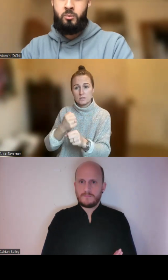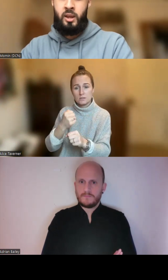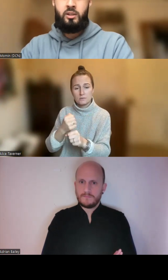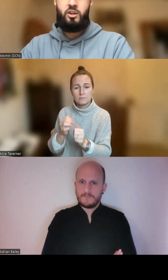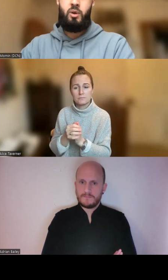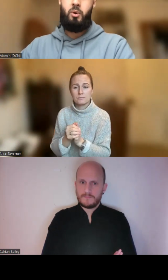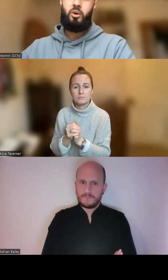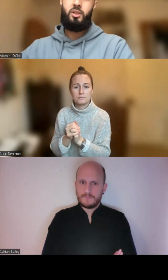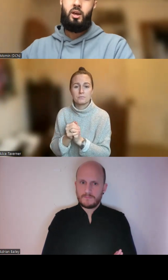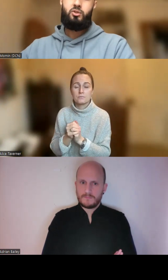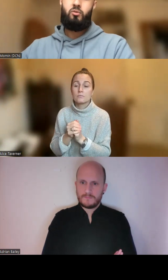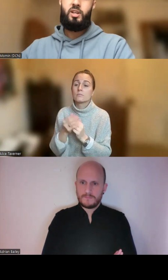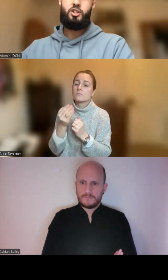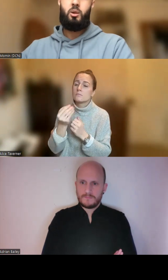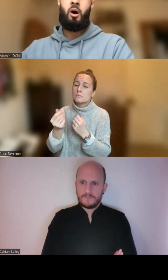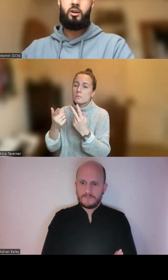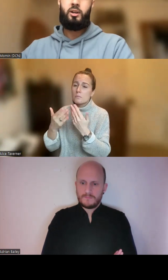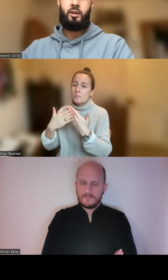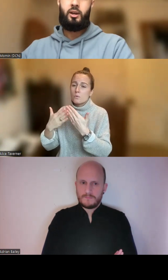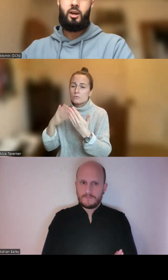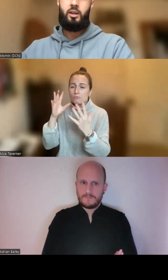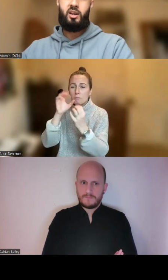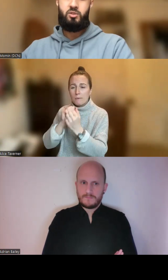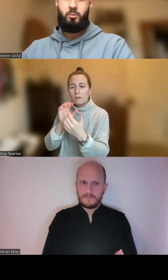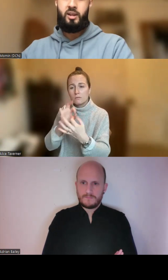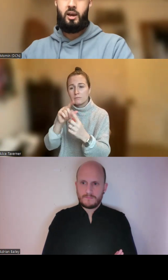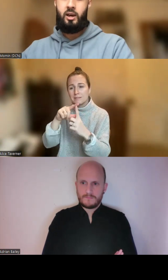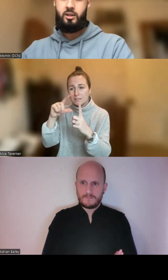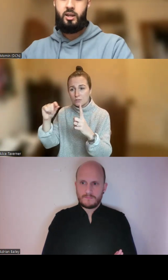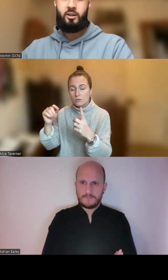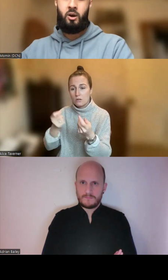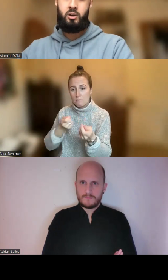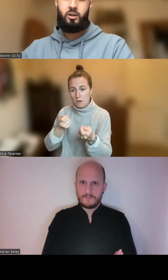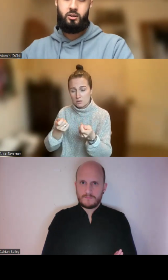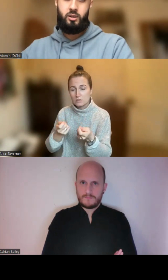Something else to remember with digital marketing in terms of Meta, TikTok,